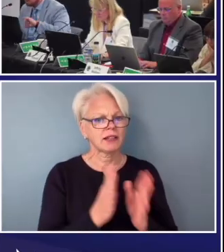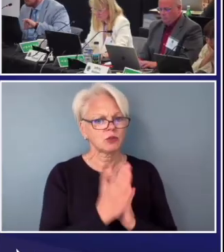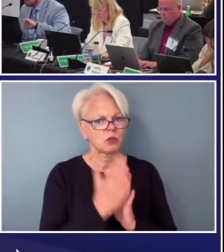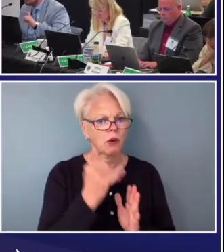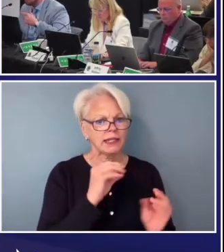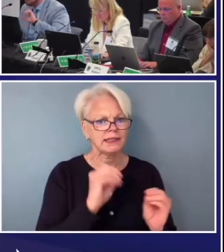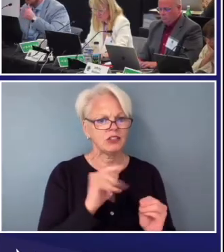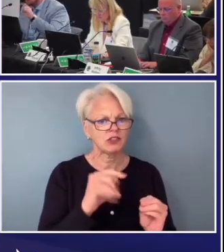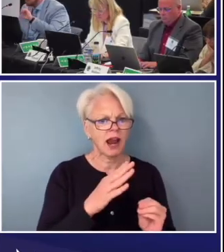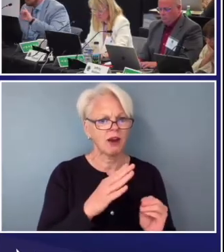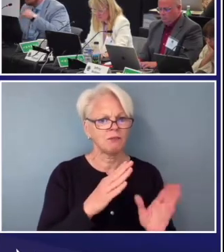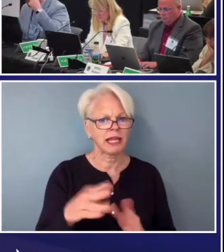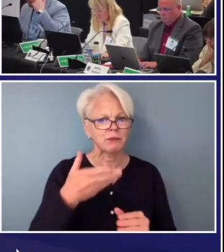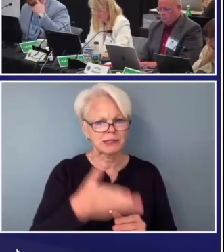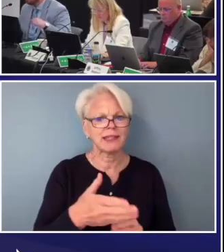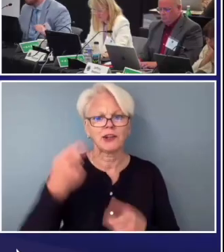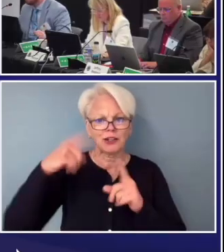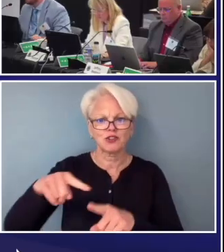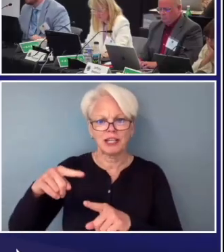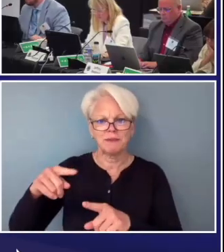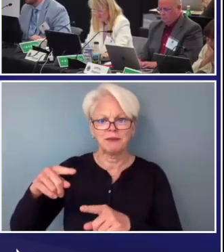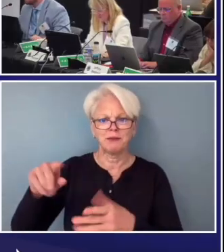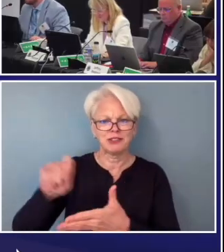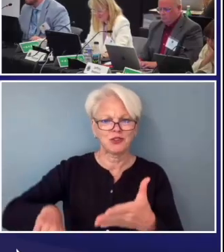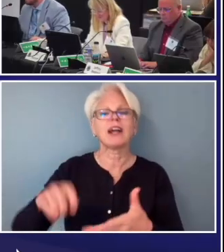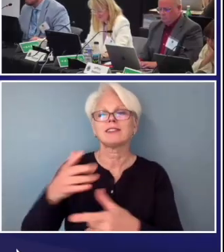agreement was struck, so I appreciate you working through that and recognizing that. Thank you so much.